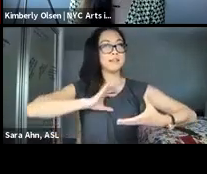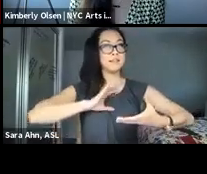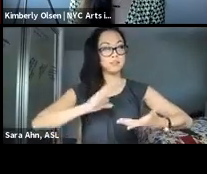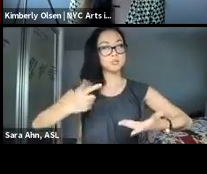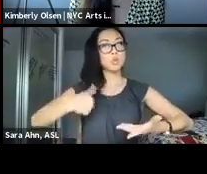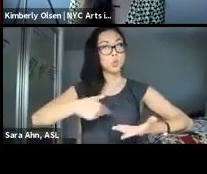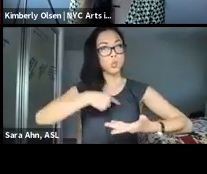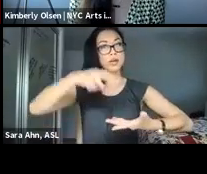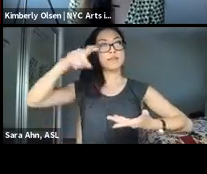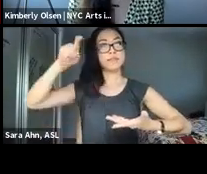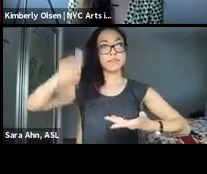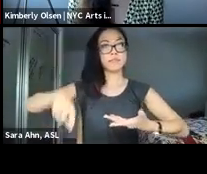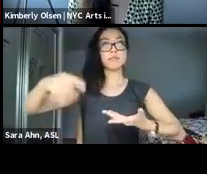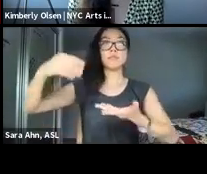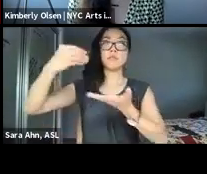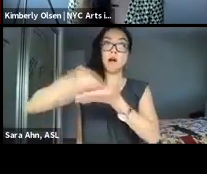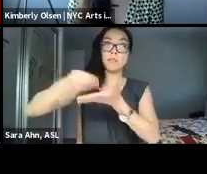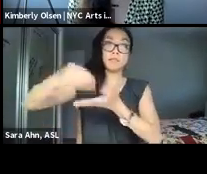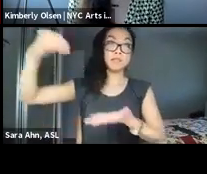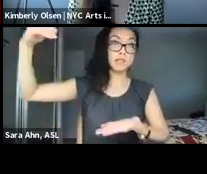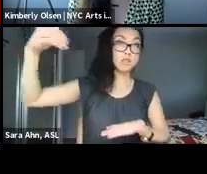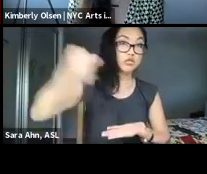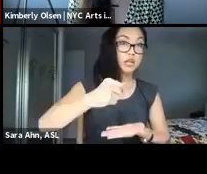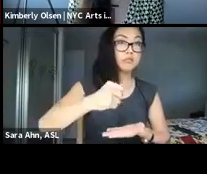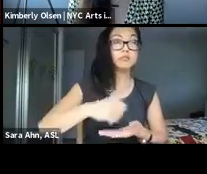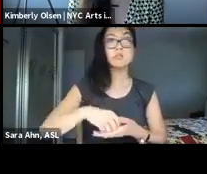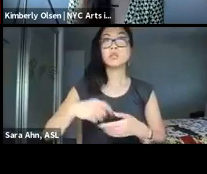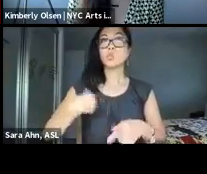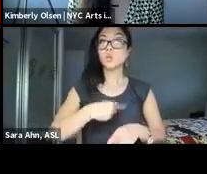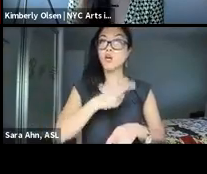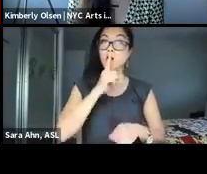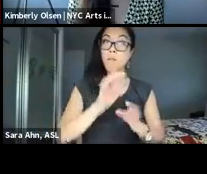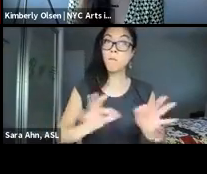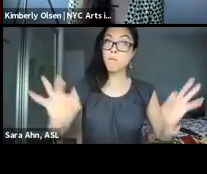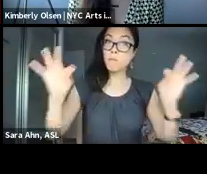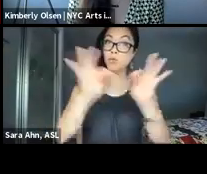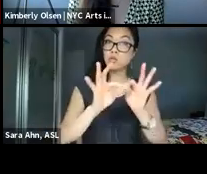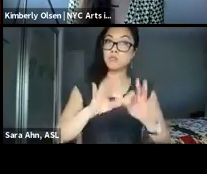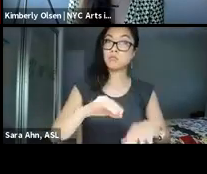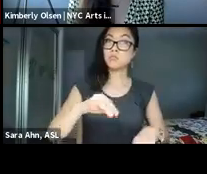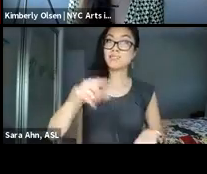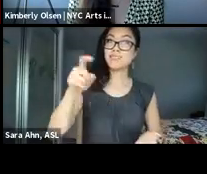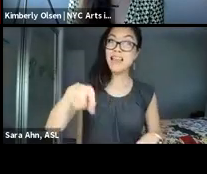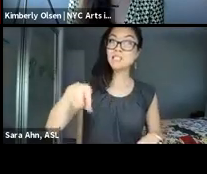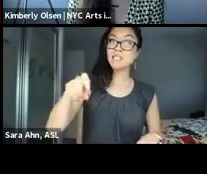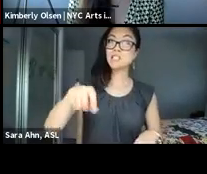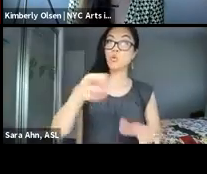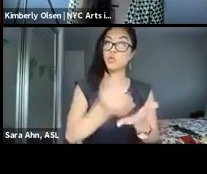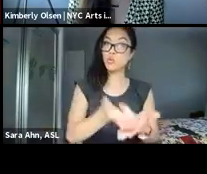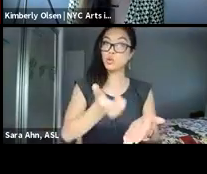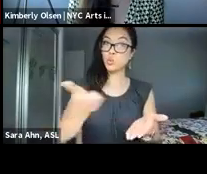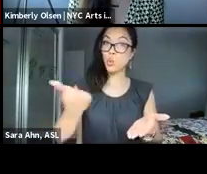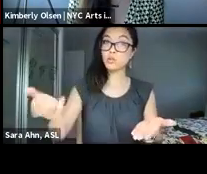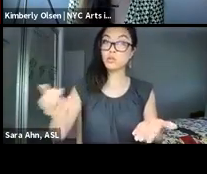out our advocacy alert. It is on our website, if you're not on our e-news list, you can